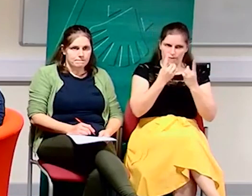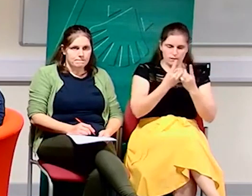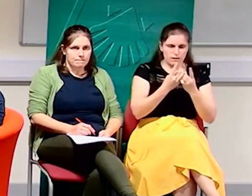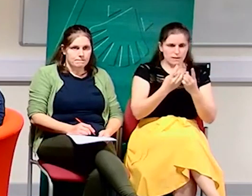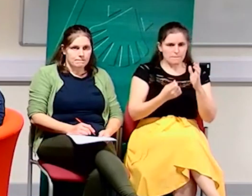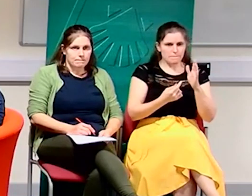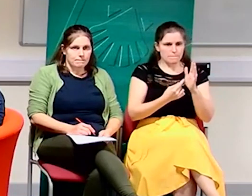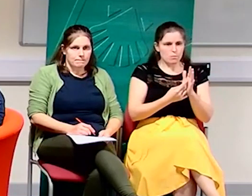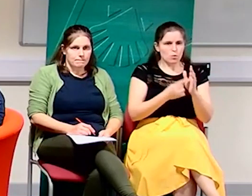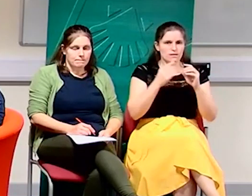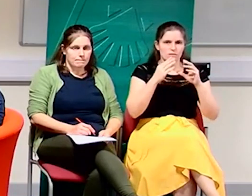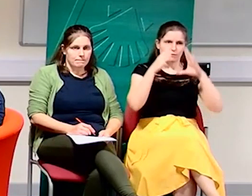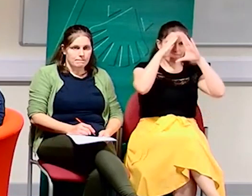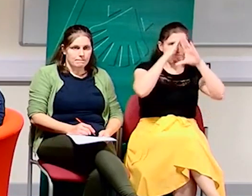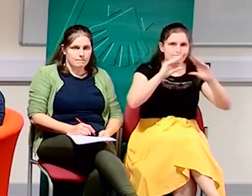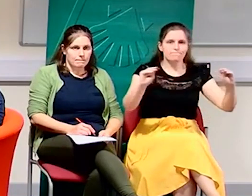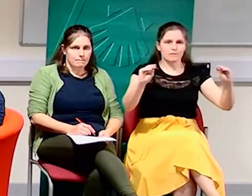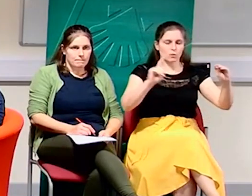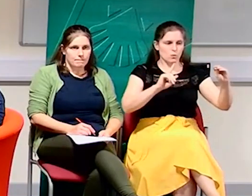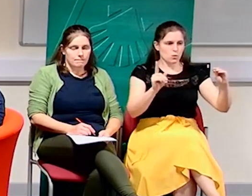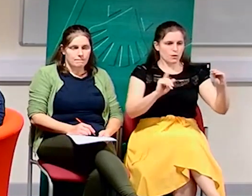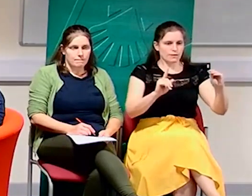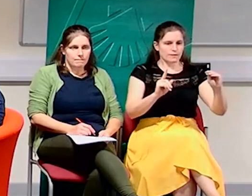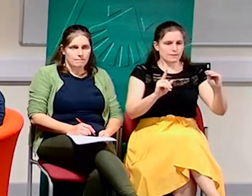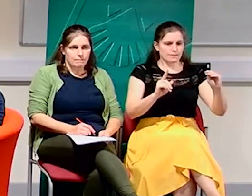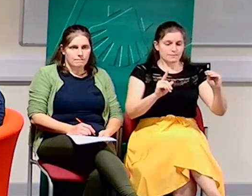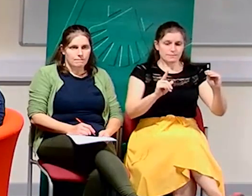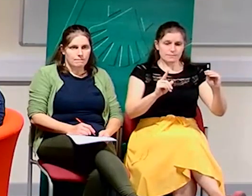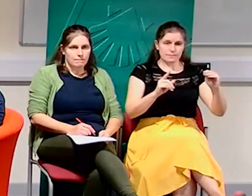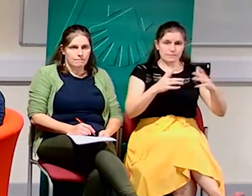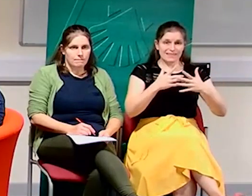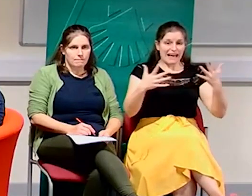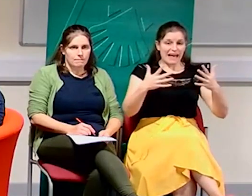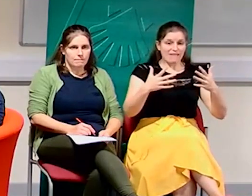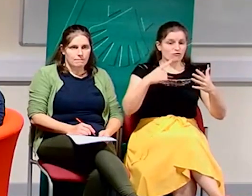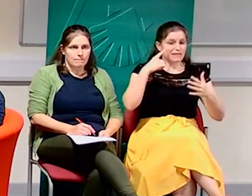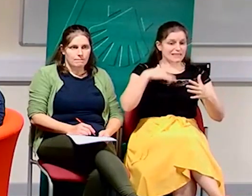important message we want to pass is that every lived experience is an important experience so